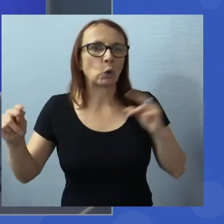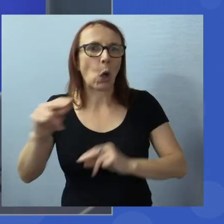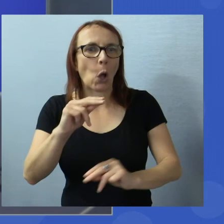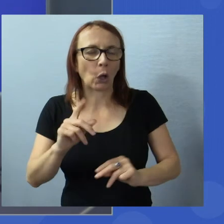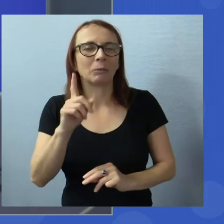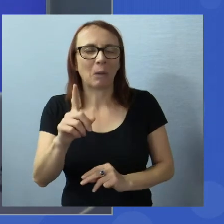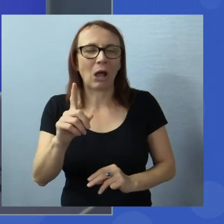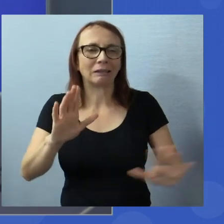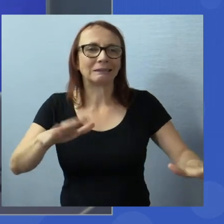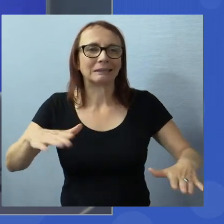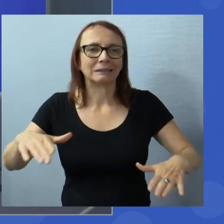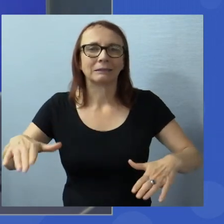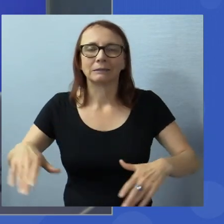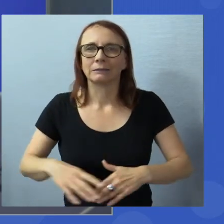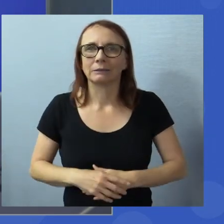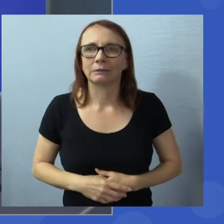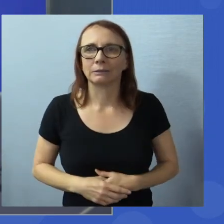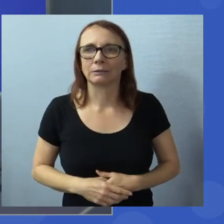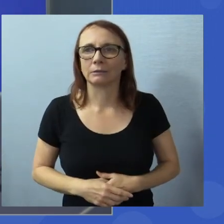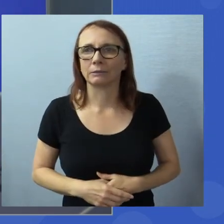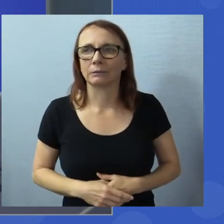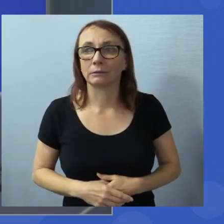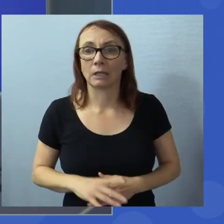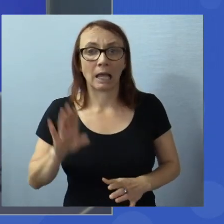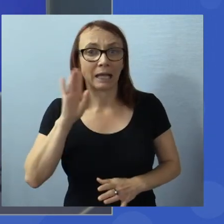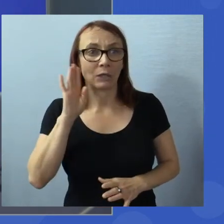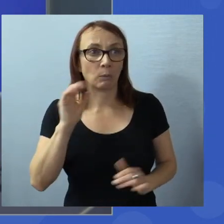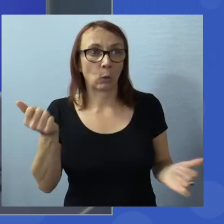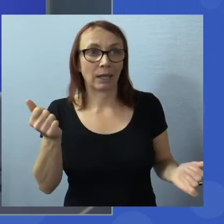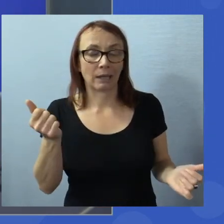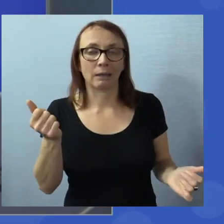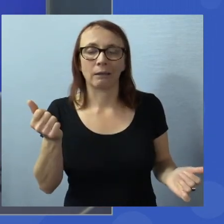things and okay can everybody hear me again and it's something that we can